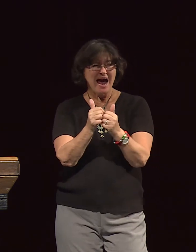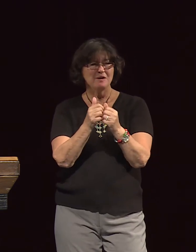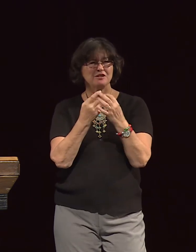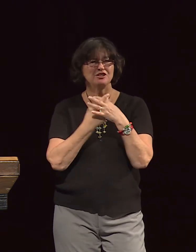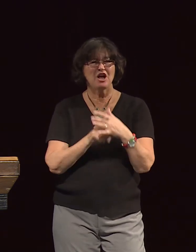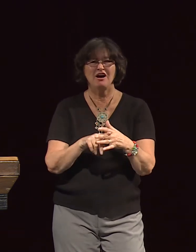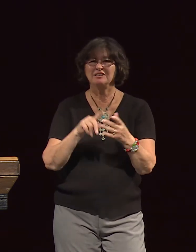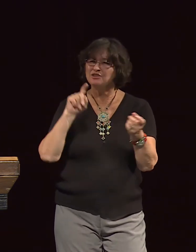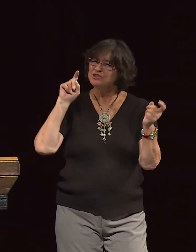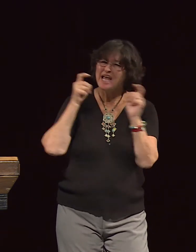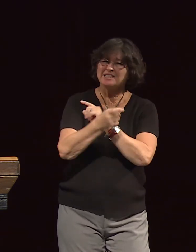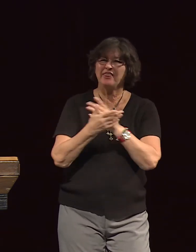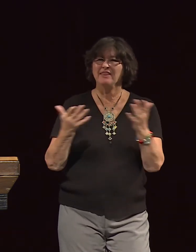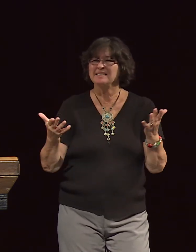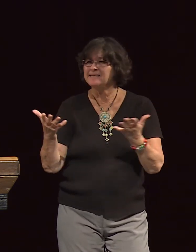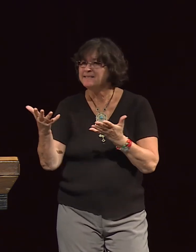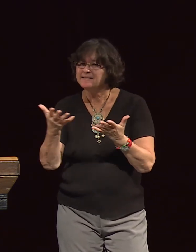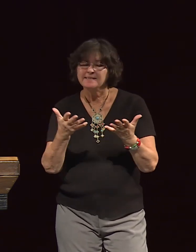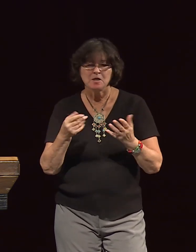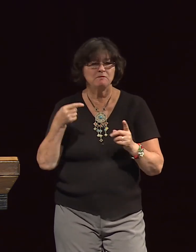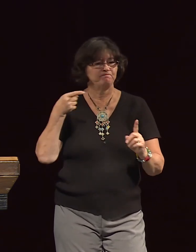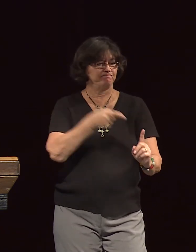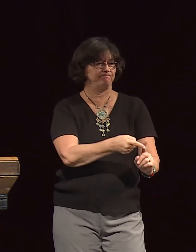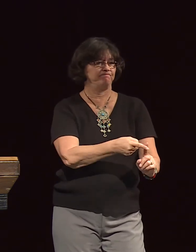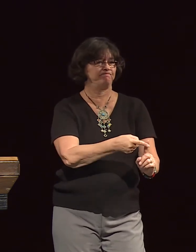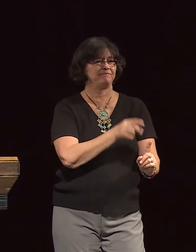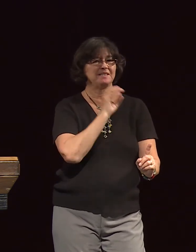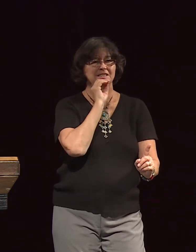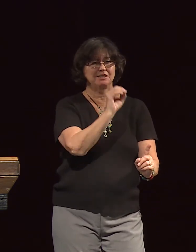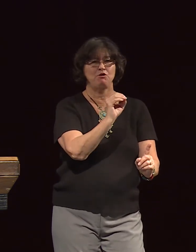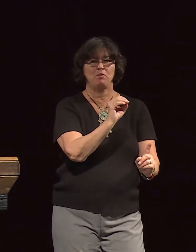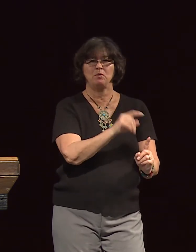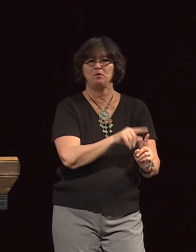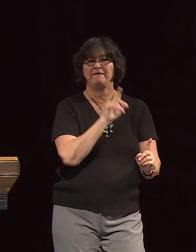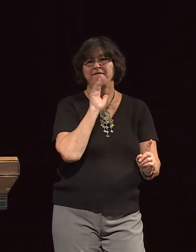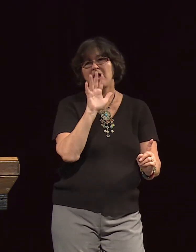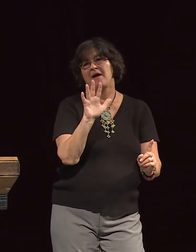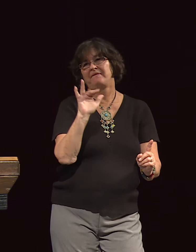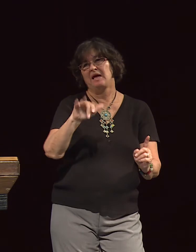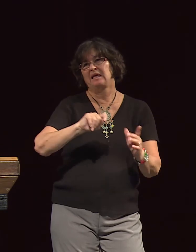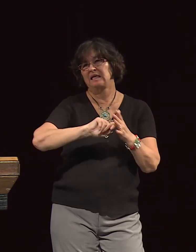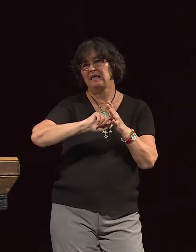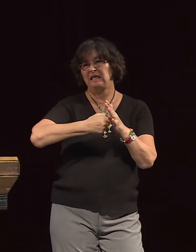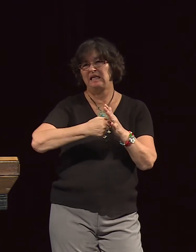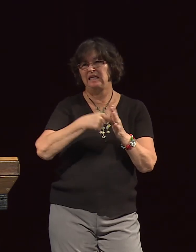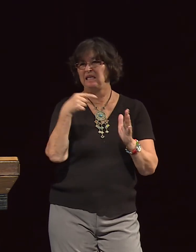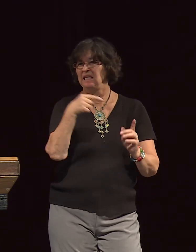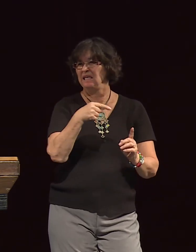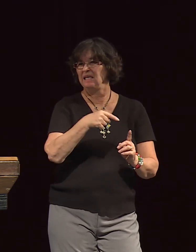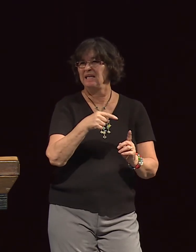But we wanted to really change things. And the change really needed to happen